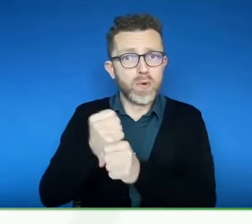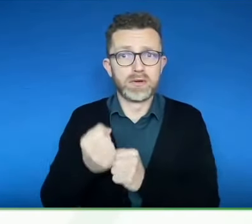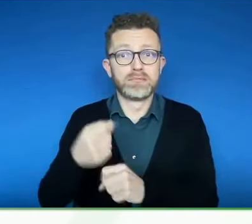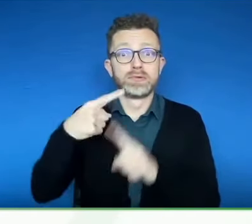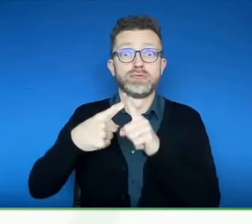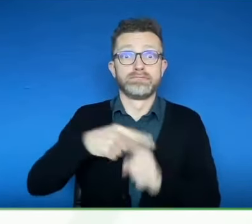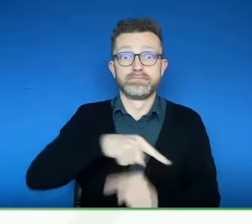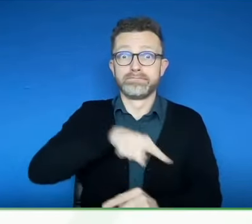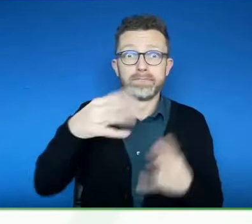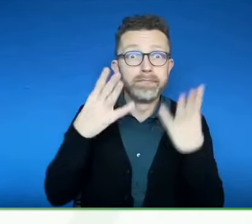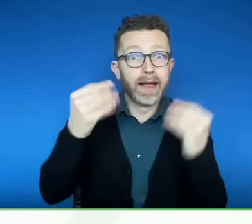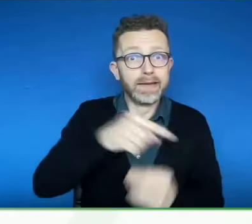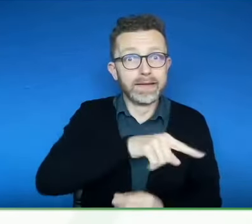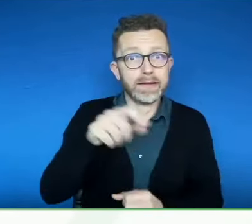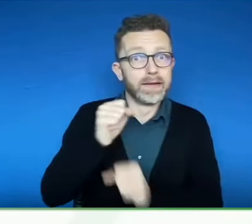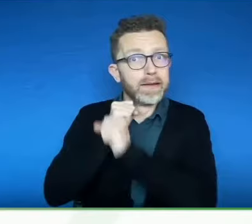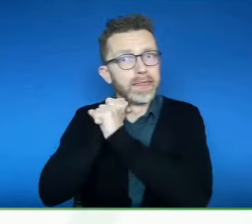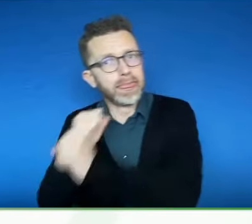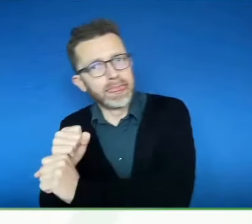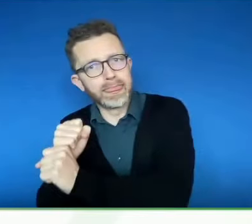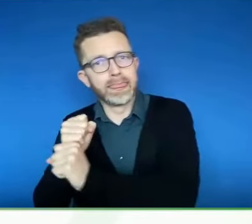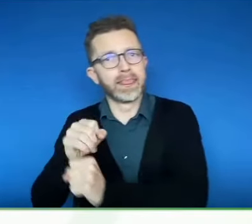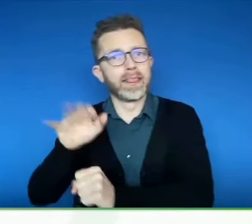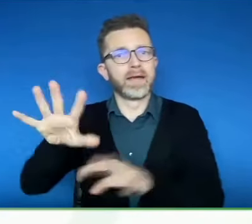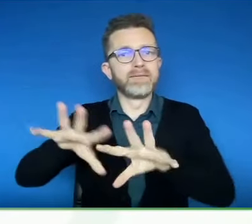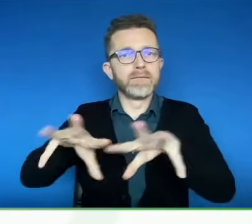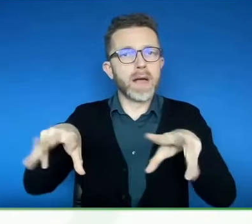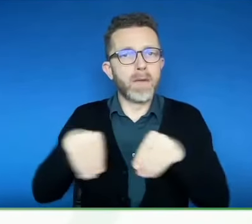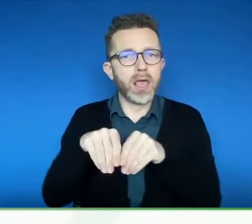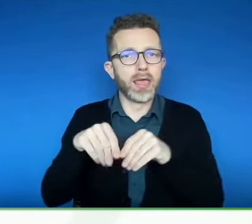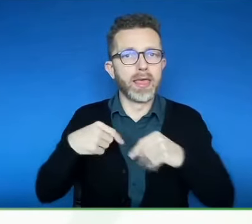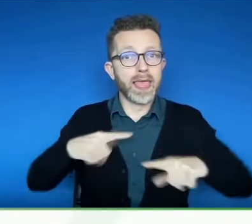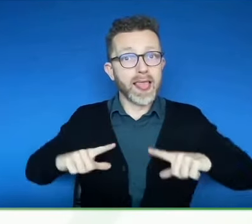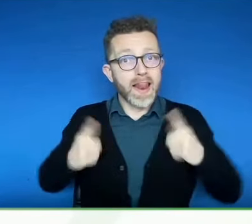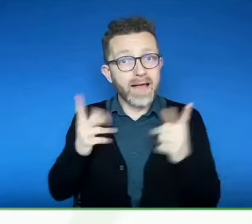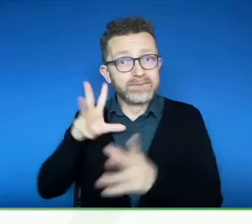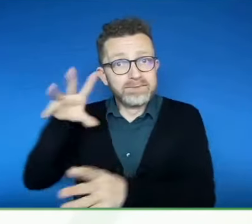So this project actually started 12 years ago and we understood that